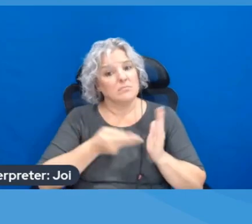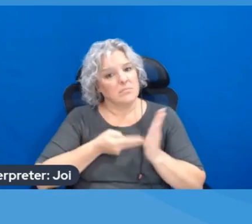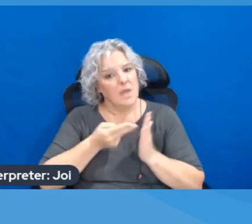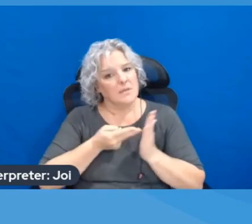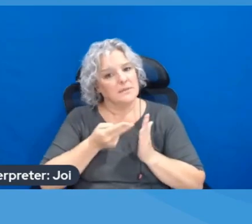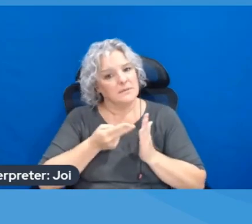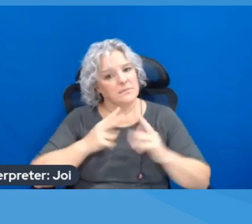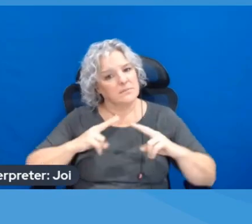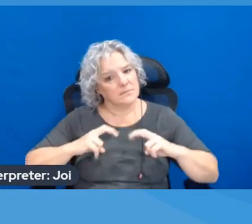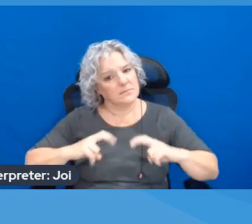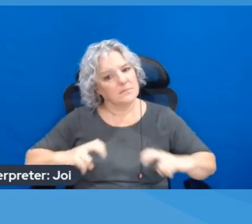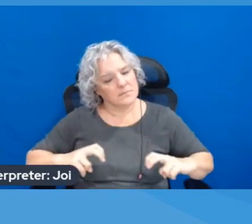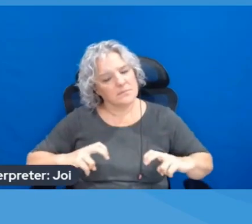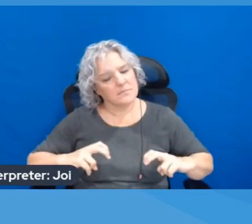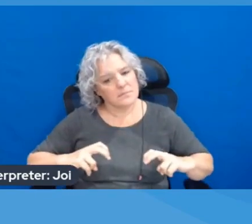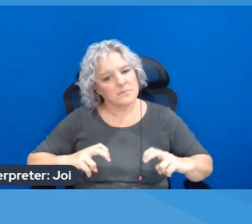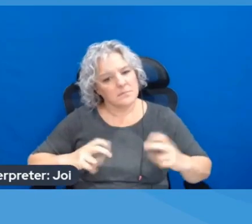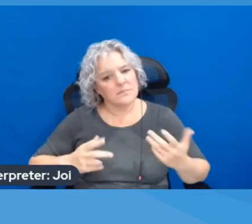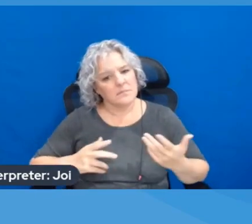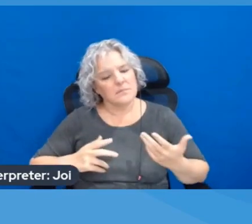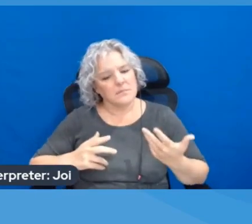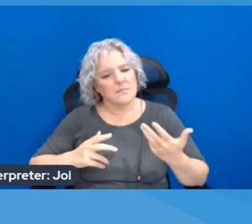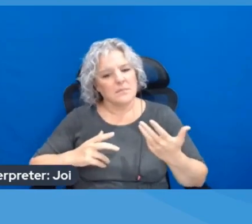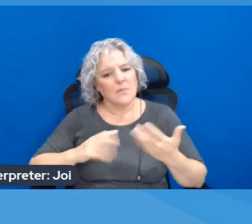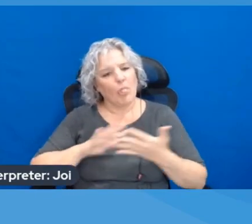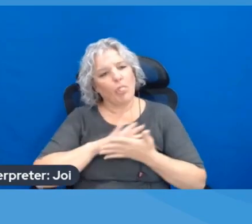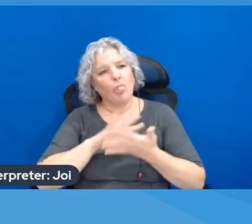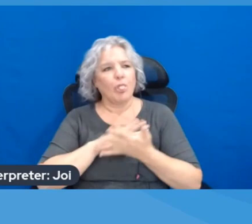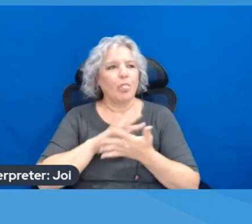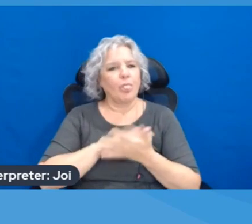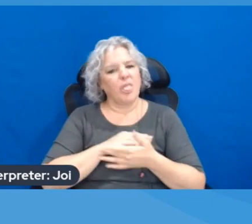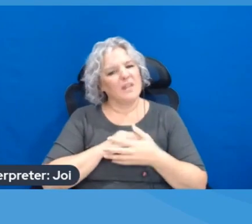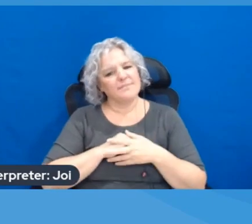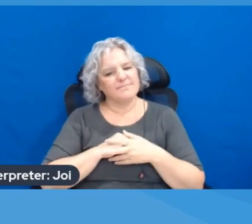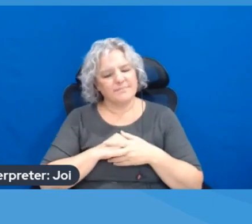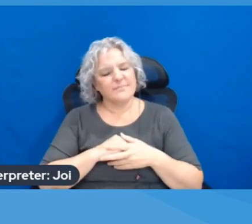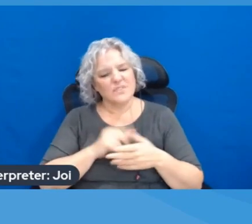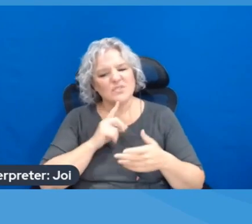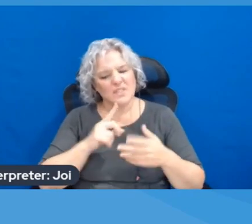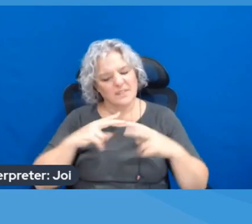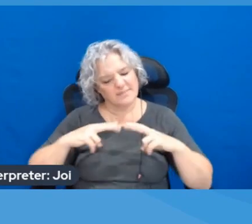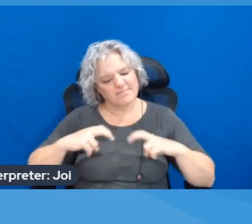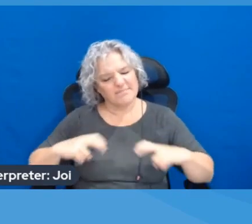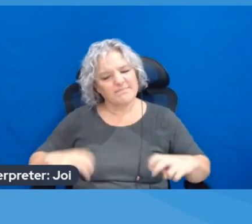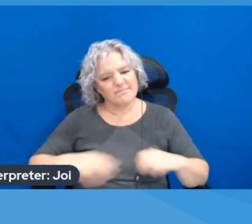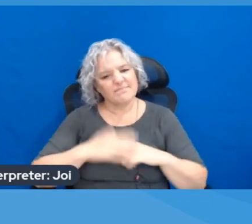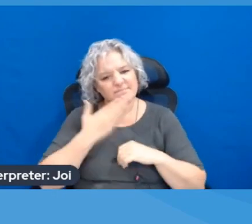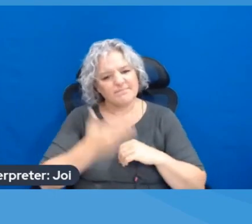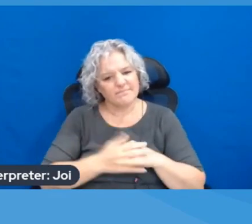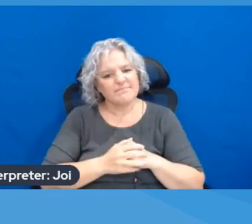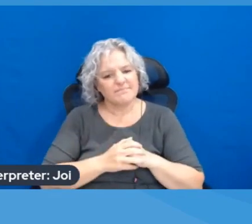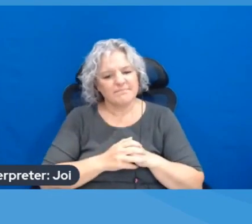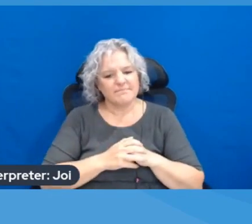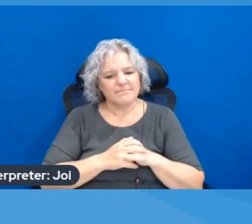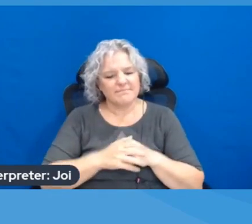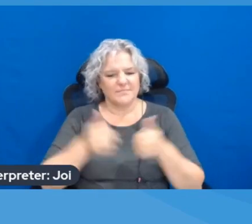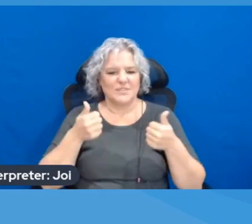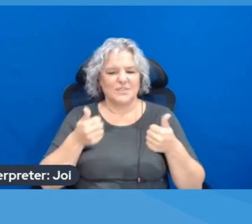Yes. With where we are and how we're being. Yes. Thank you so much for that.